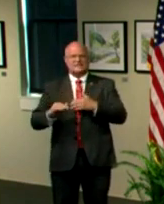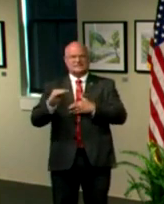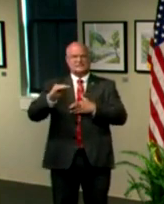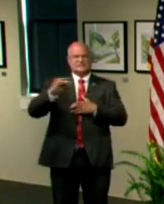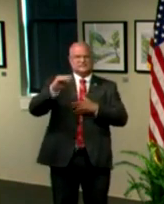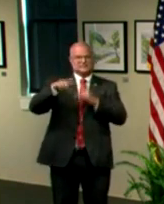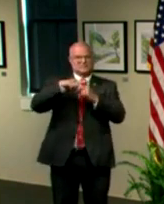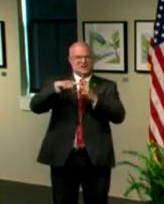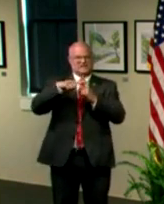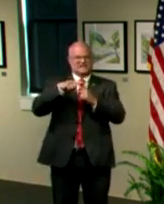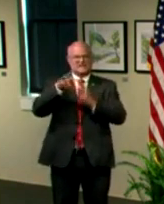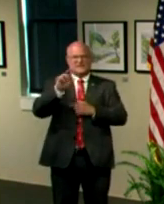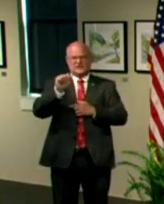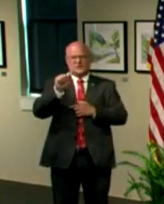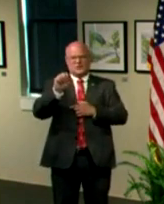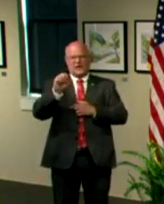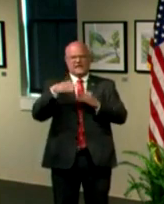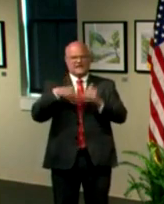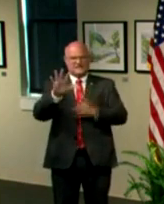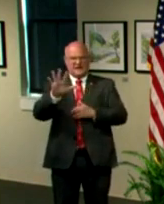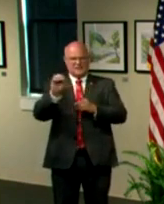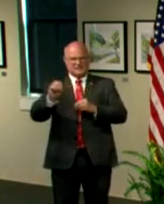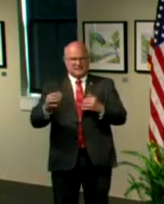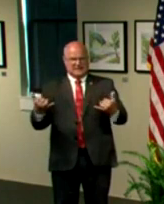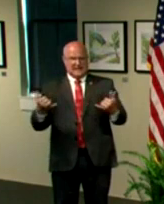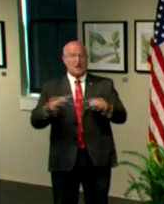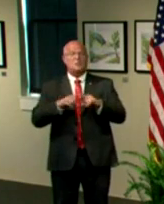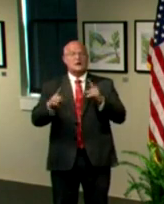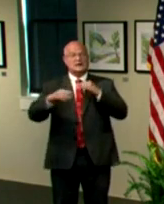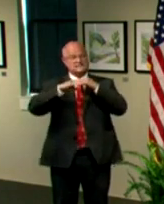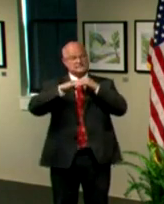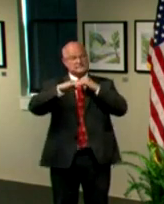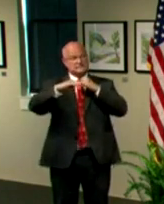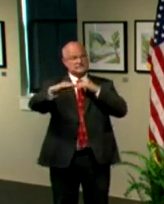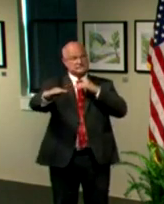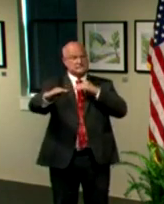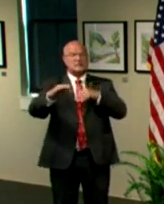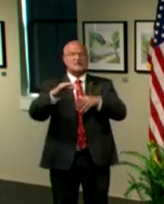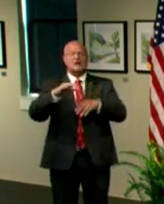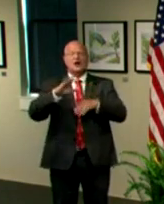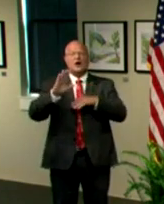WE WOULD LIKE TO GET IT BELOW 5% AS WE DID HAVE FOR SOME TIME WE ARE RUNNING A LITTLE BIT